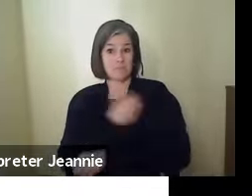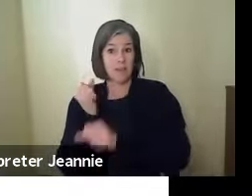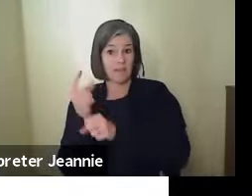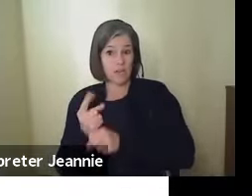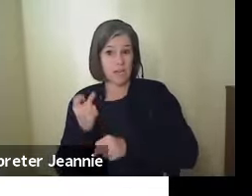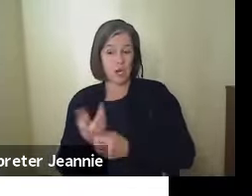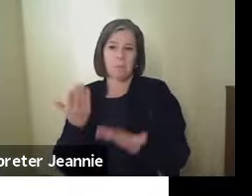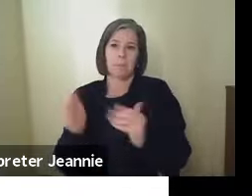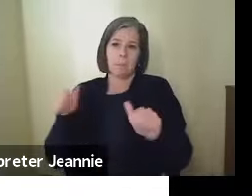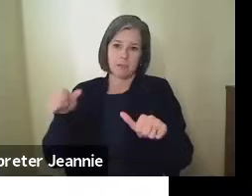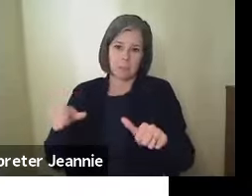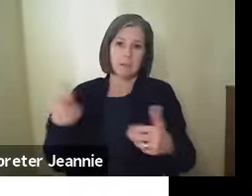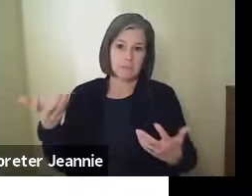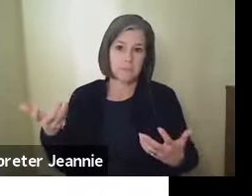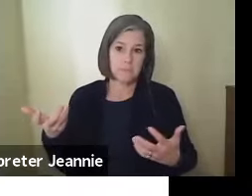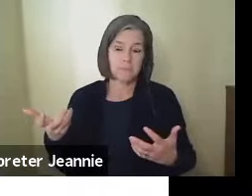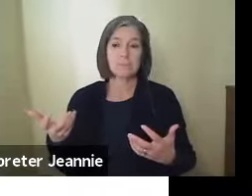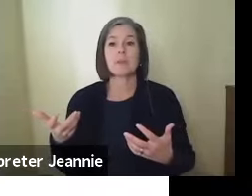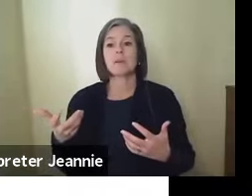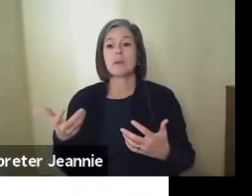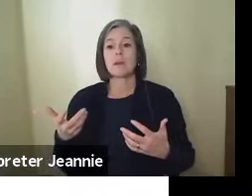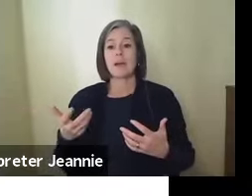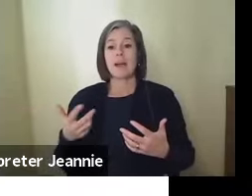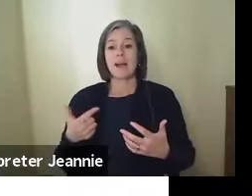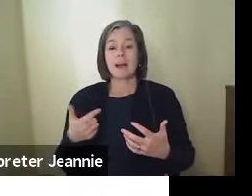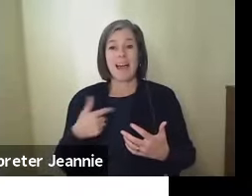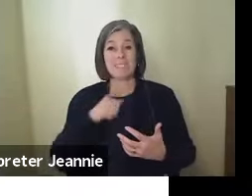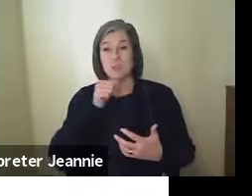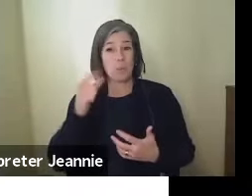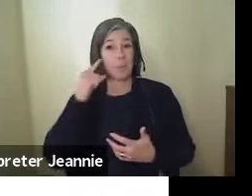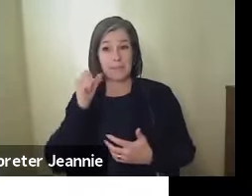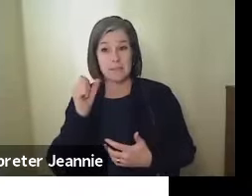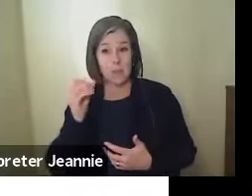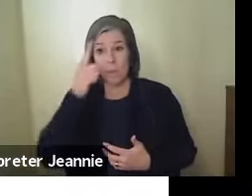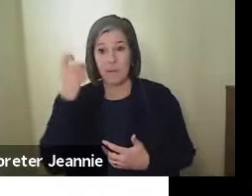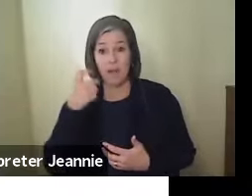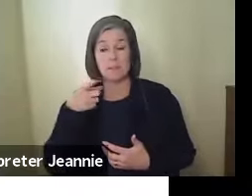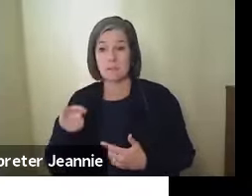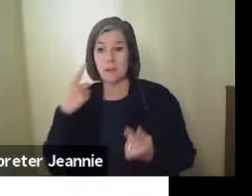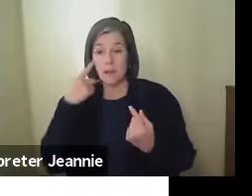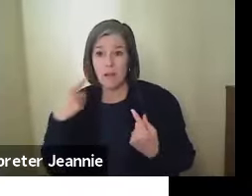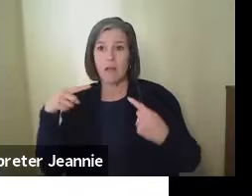I think it's unlikely given the amazing efficacy of these vaccines that it